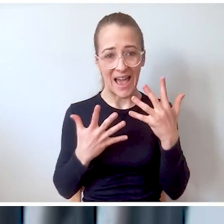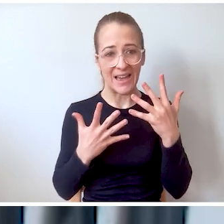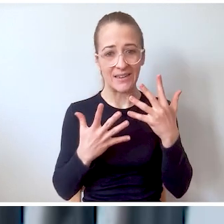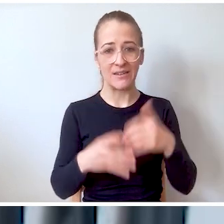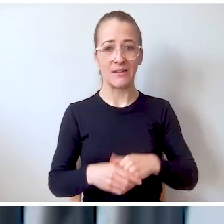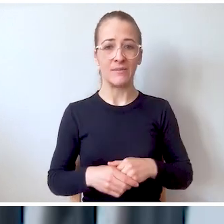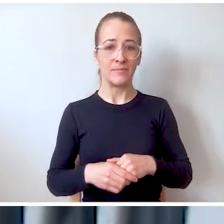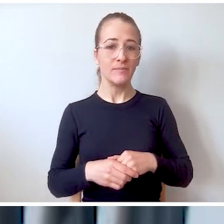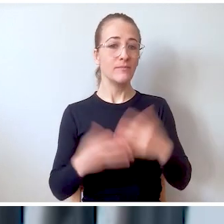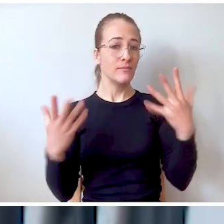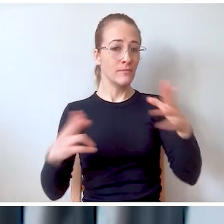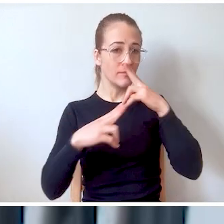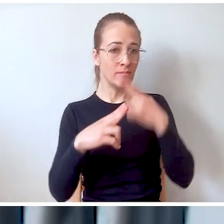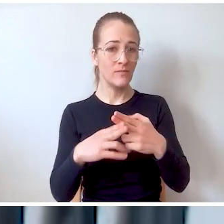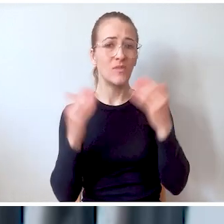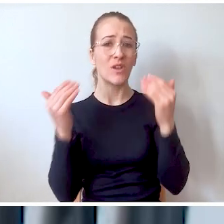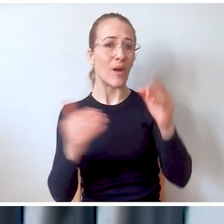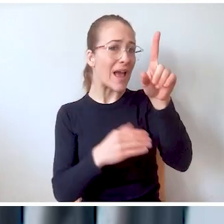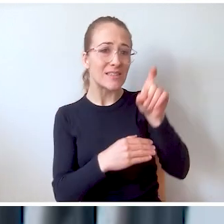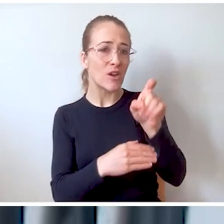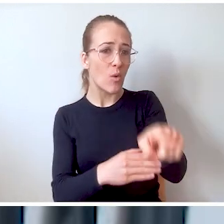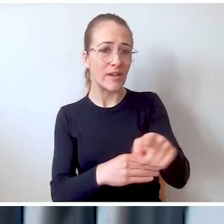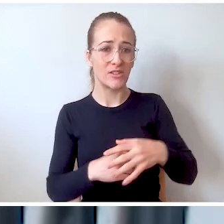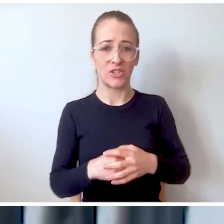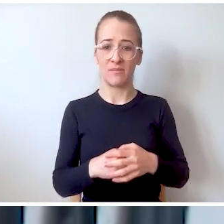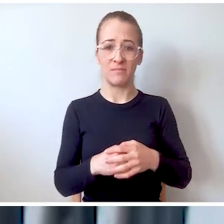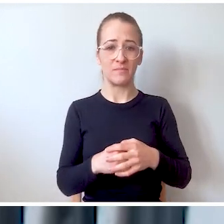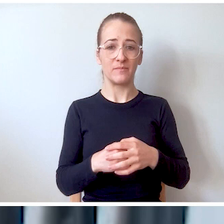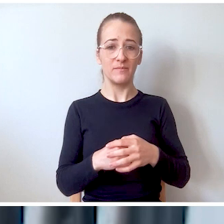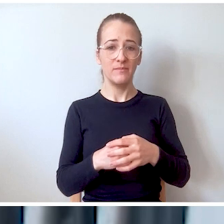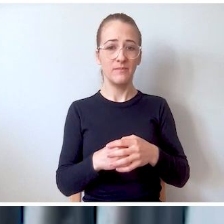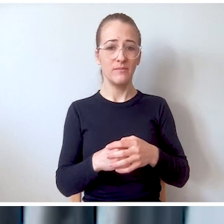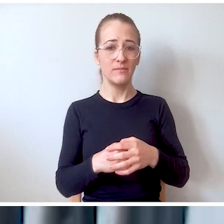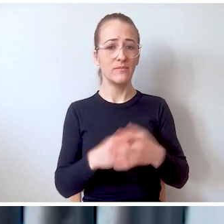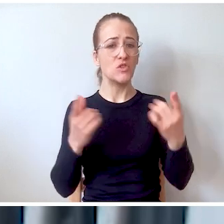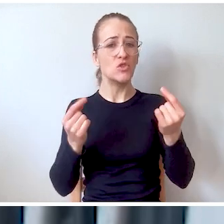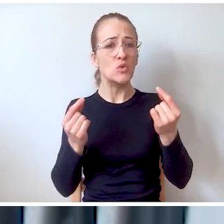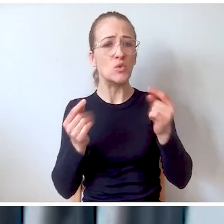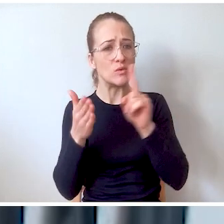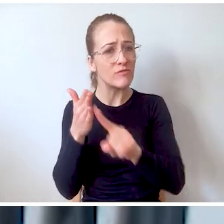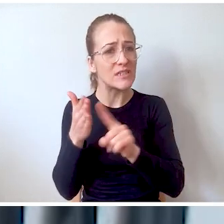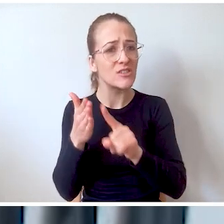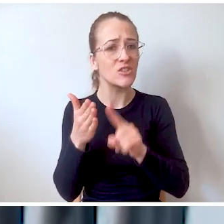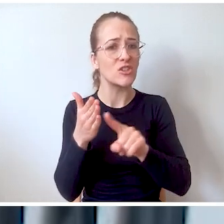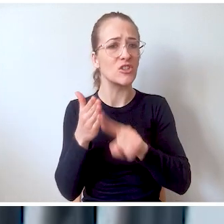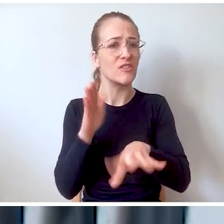So as you mentioned, just ask a question. Do a little bit of fact finding.